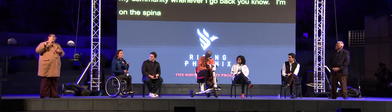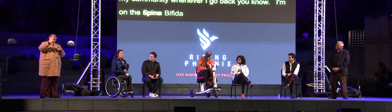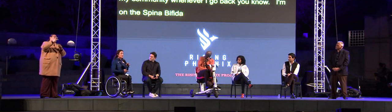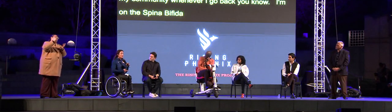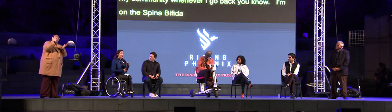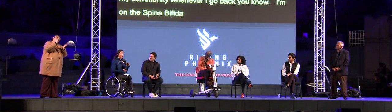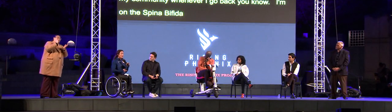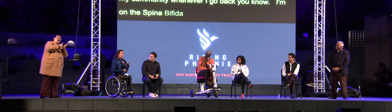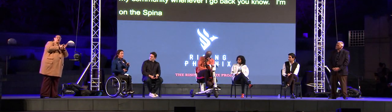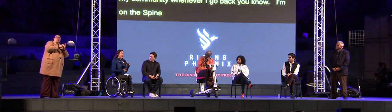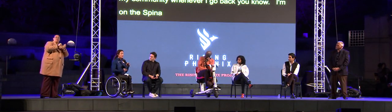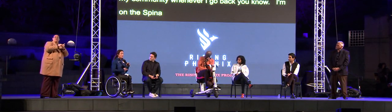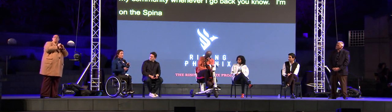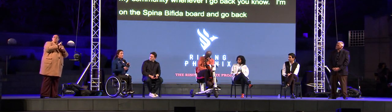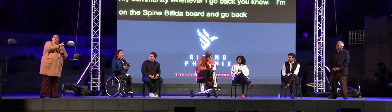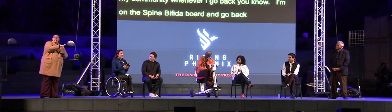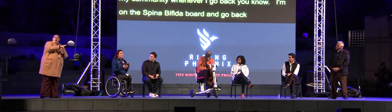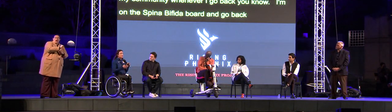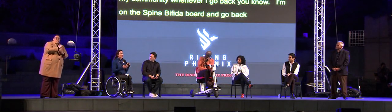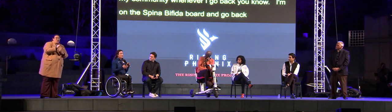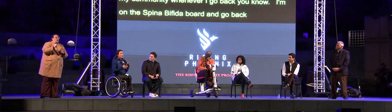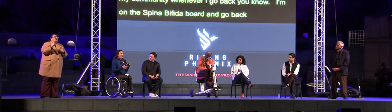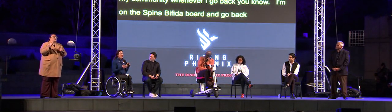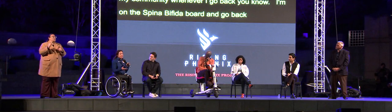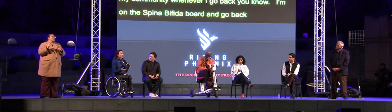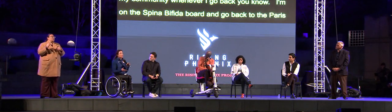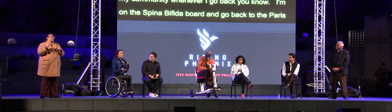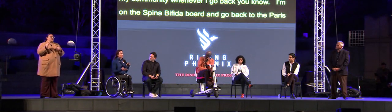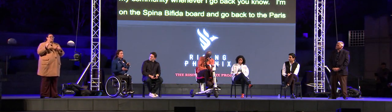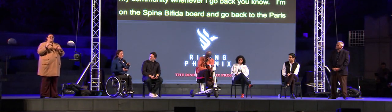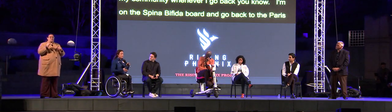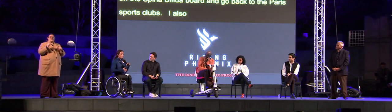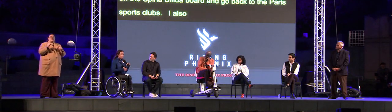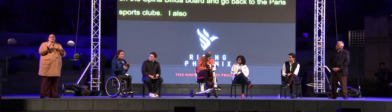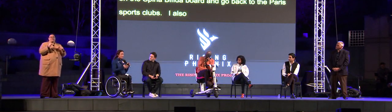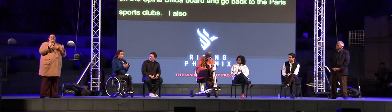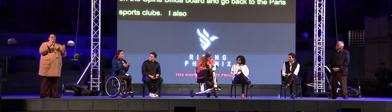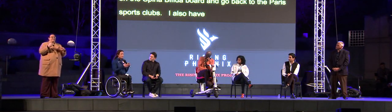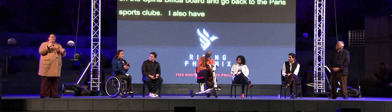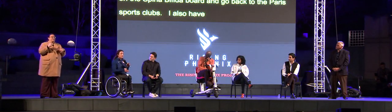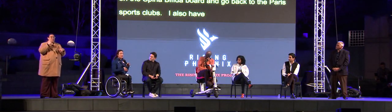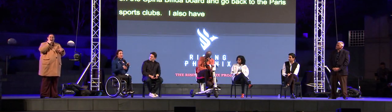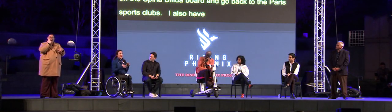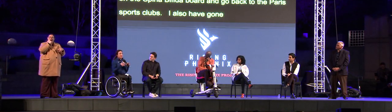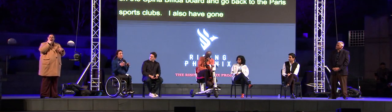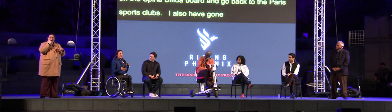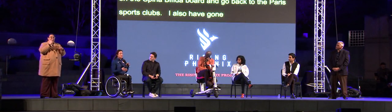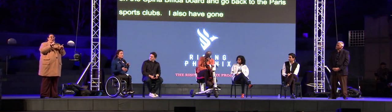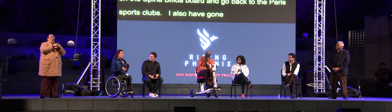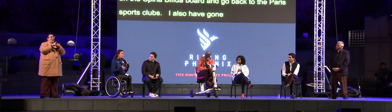And I've also gone through undergrad and grad school,